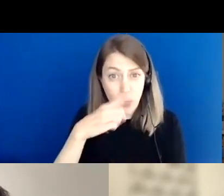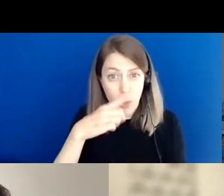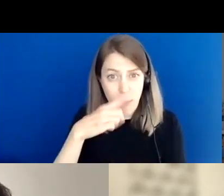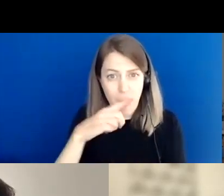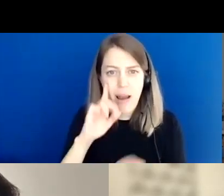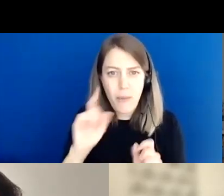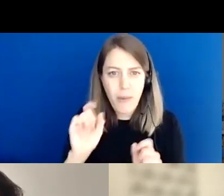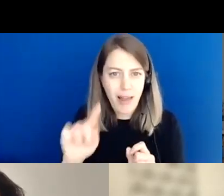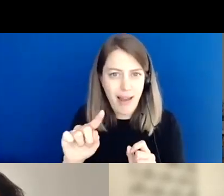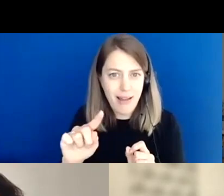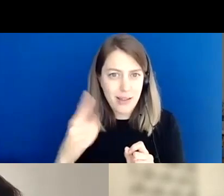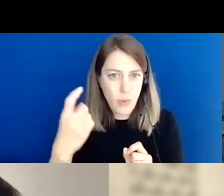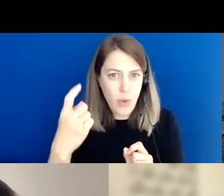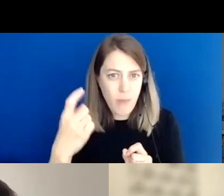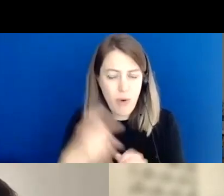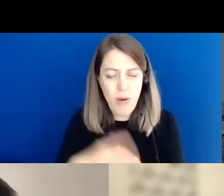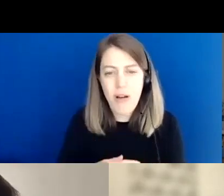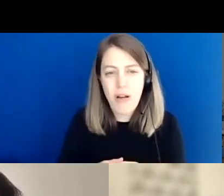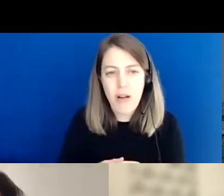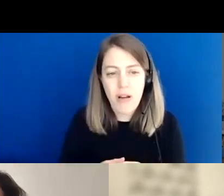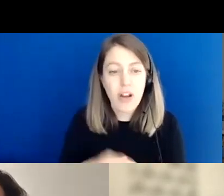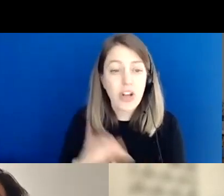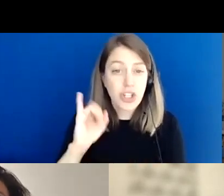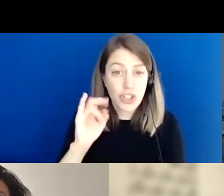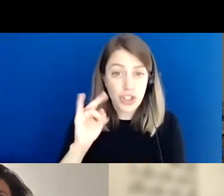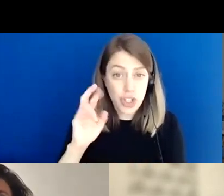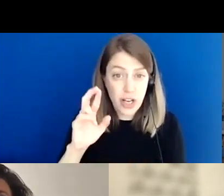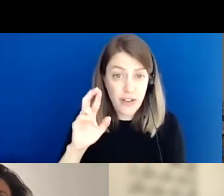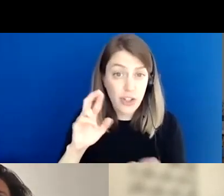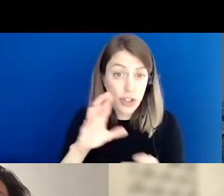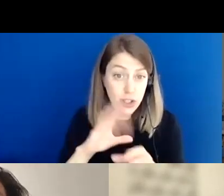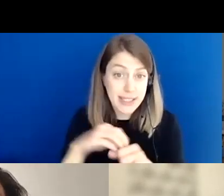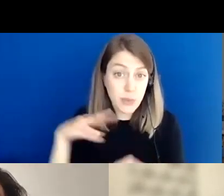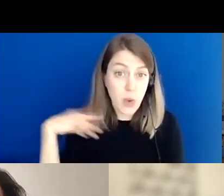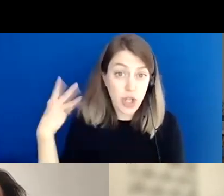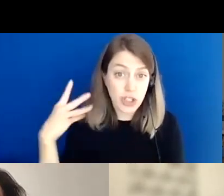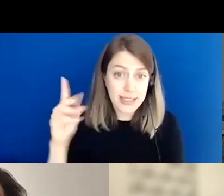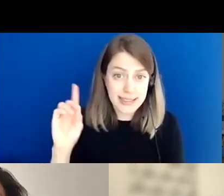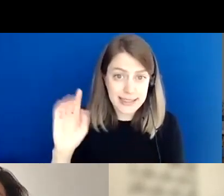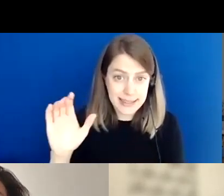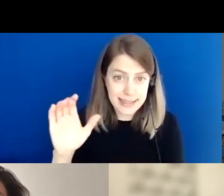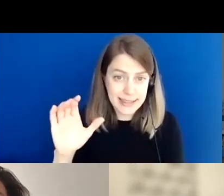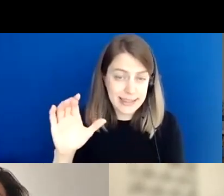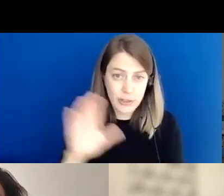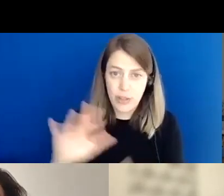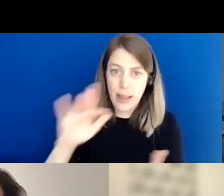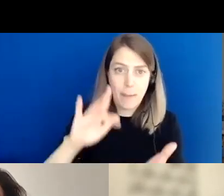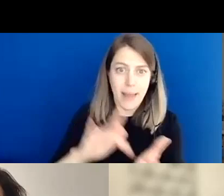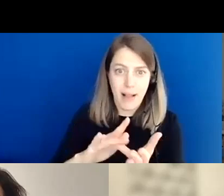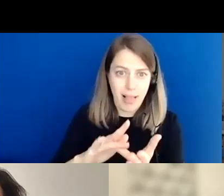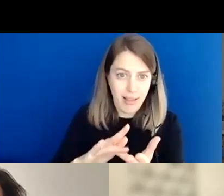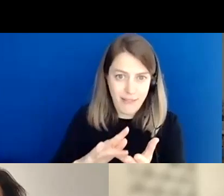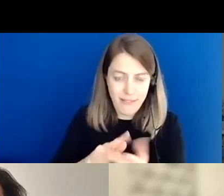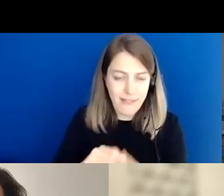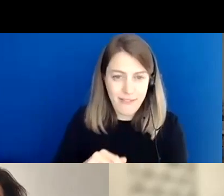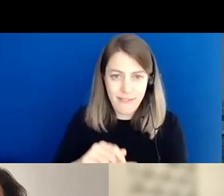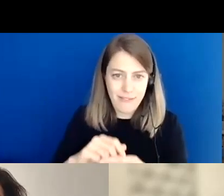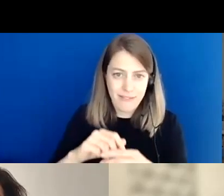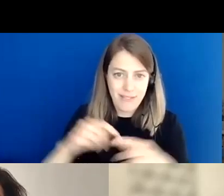You're in DC and you're very much in the thick of things. I wonder if you can give us an update on the ongoing efforts to